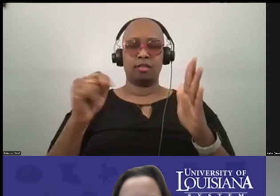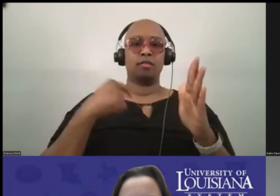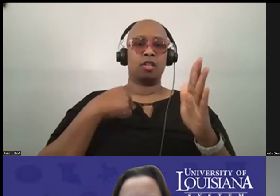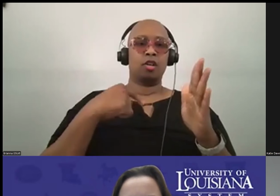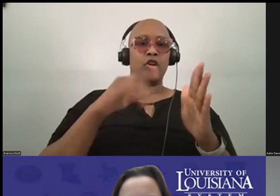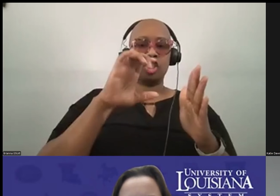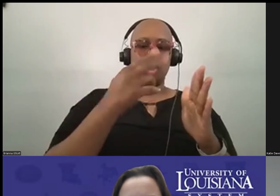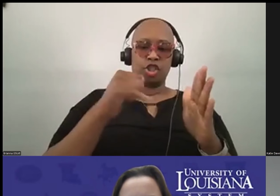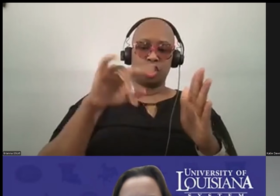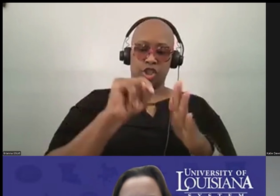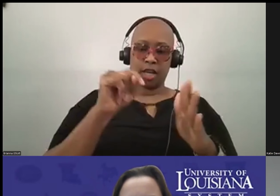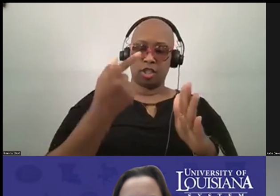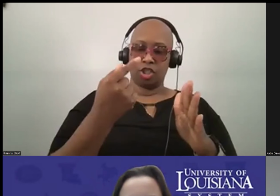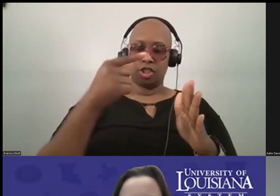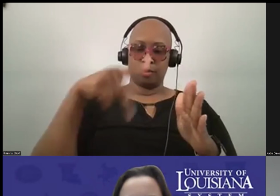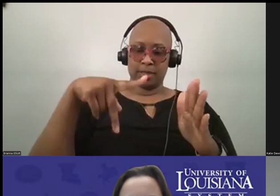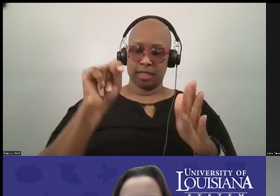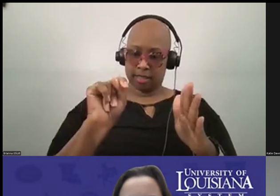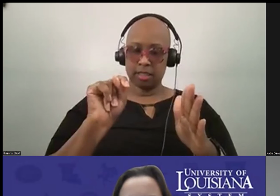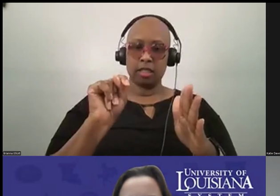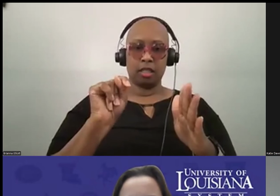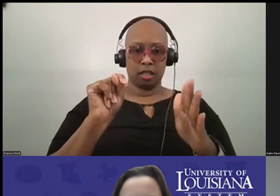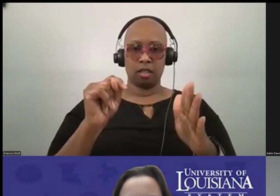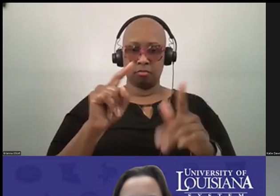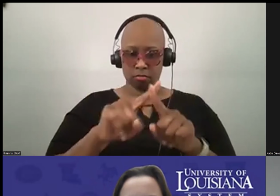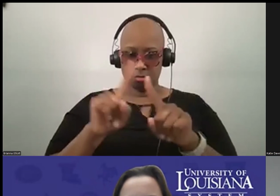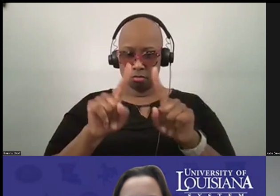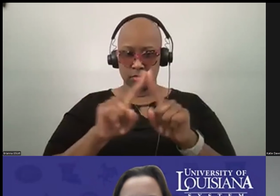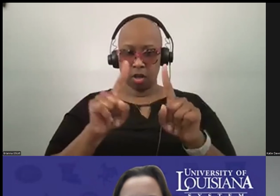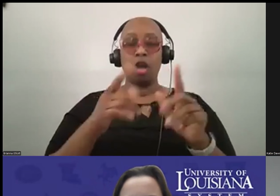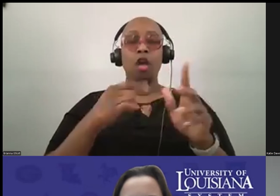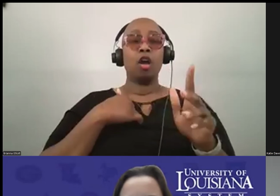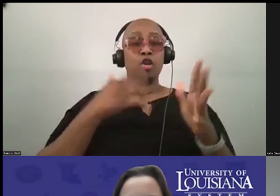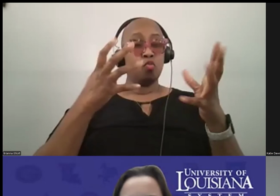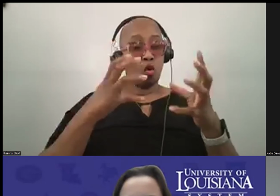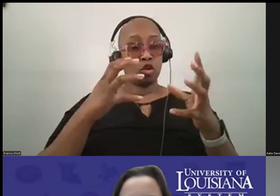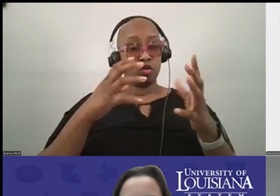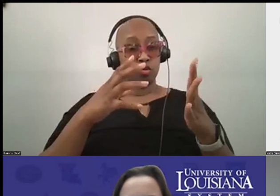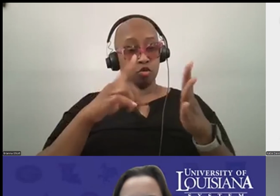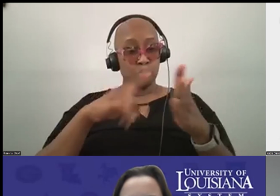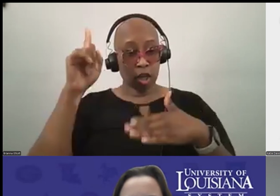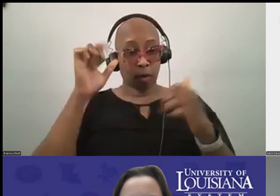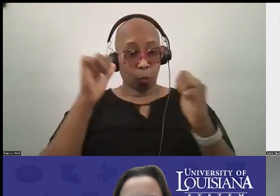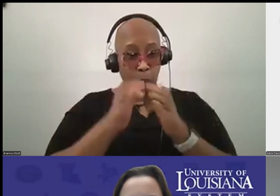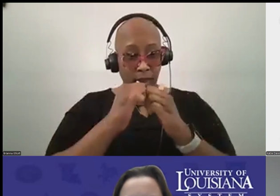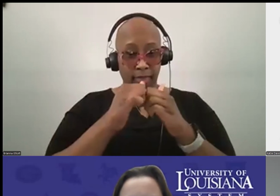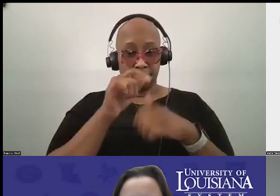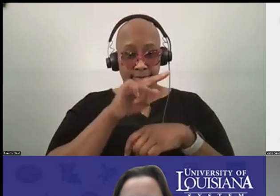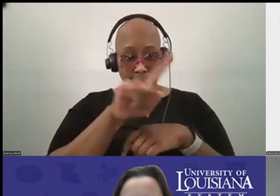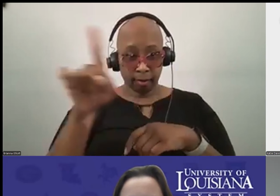You're going to want to check with individual publishers if you are publishing something for their accessibility standards. Right? So, you're going to want to know what the journal standards